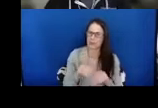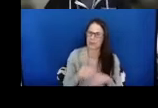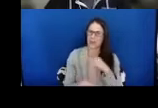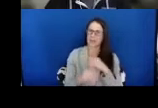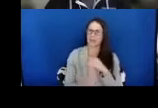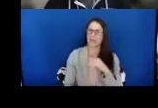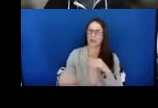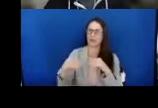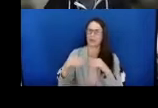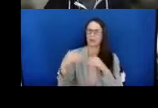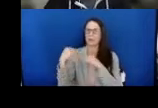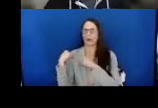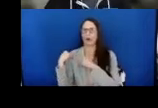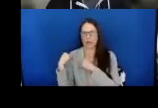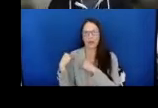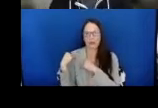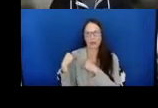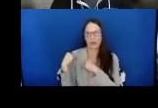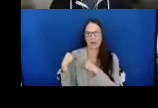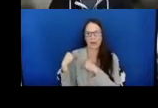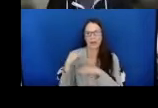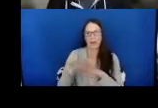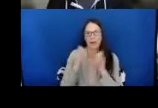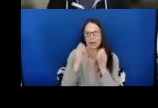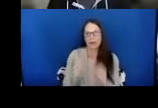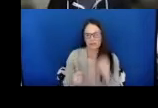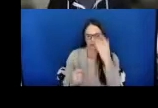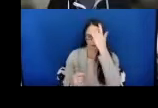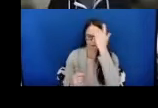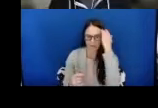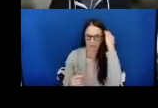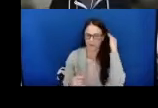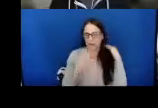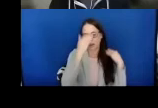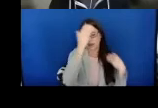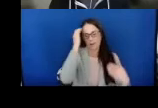or burdens on individuals. 16:22:42 And so what you had is in the first